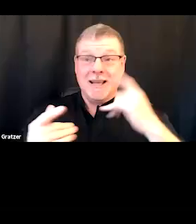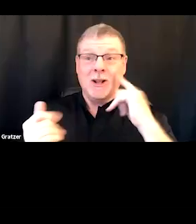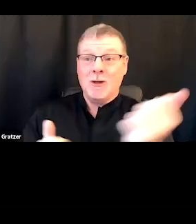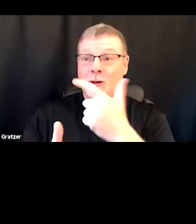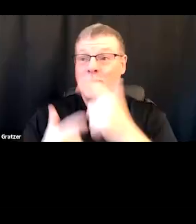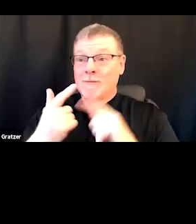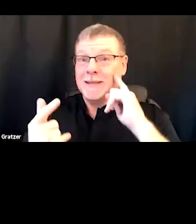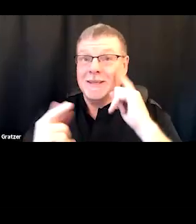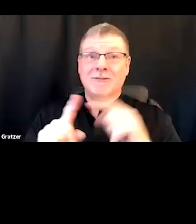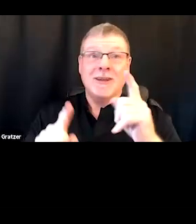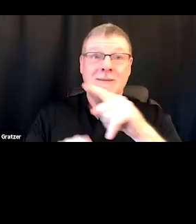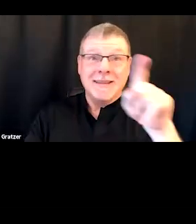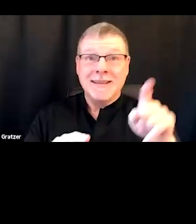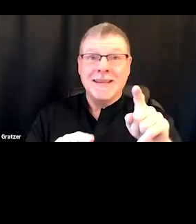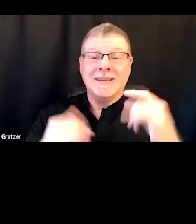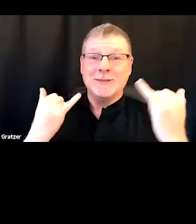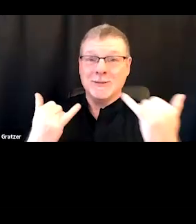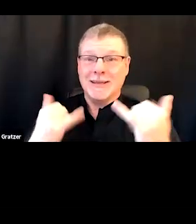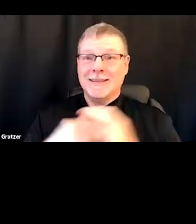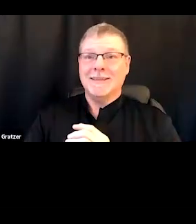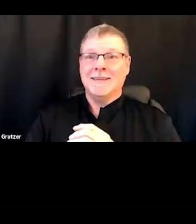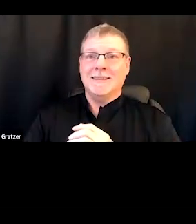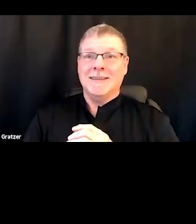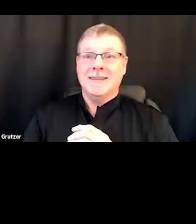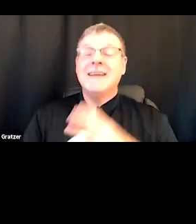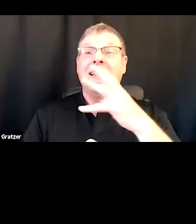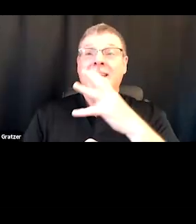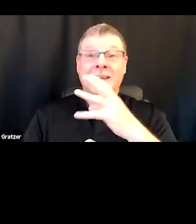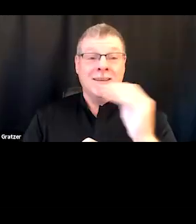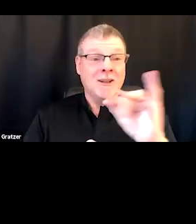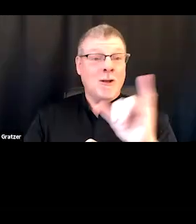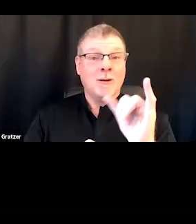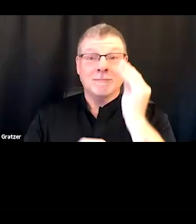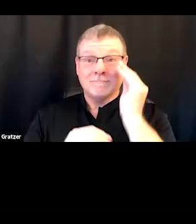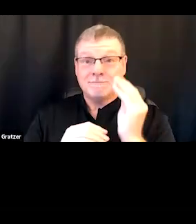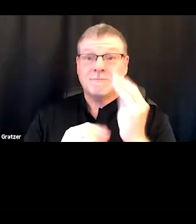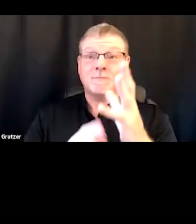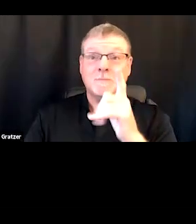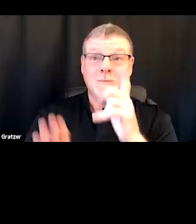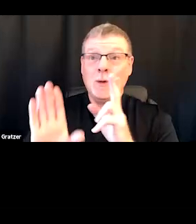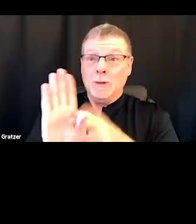from both of these presenters today. And I also would like to just touch on who is joining us today.